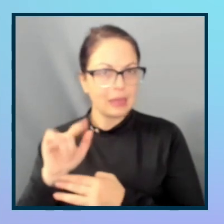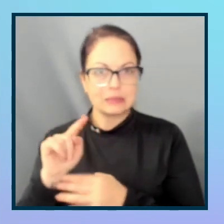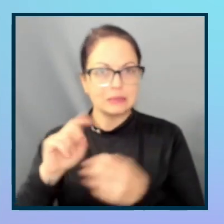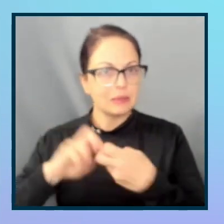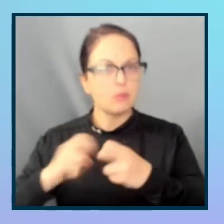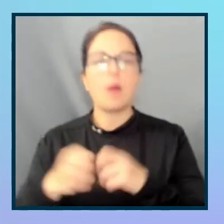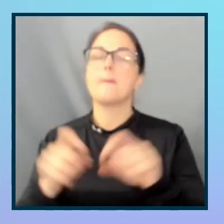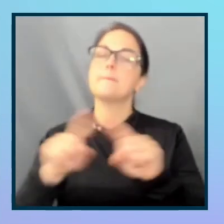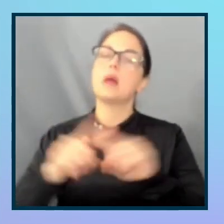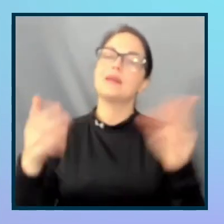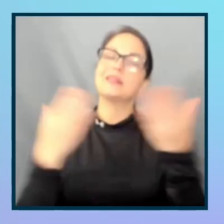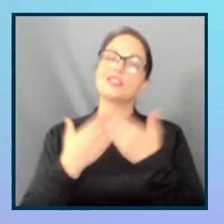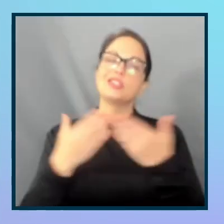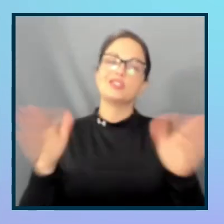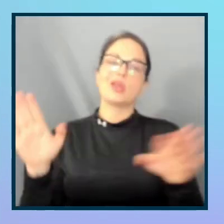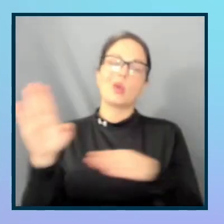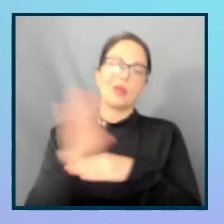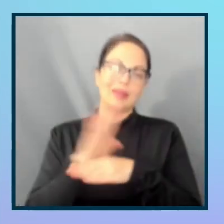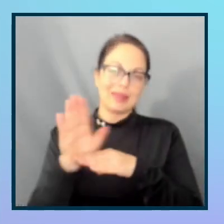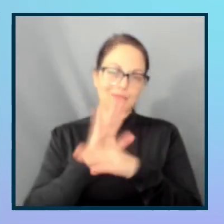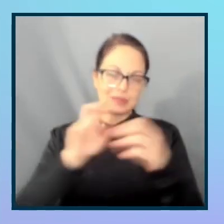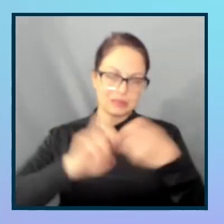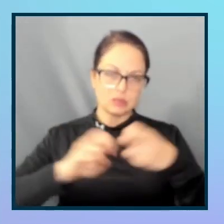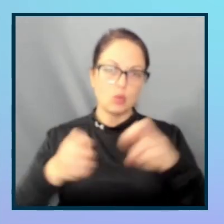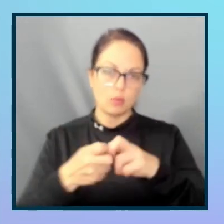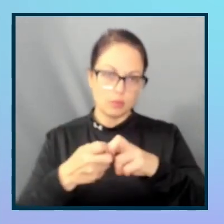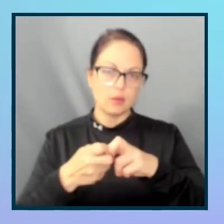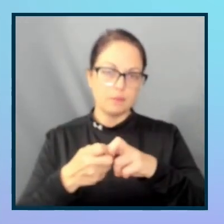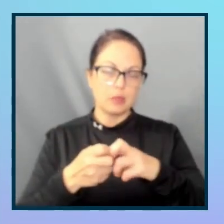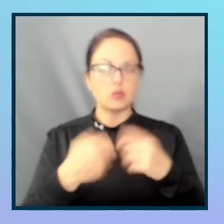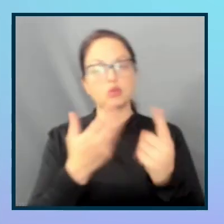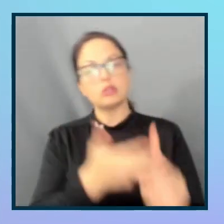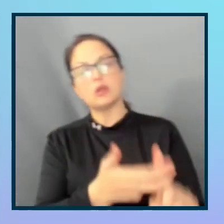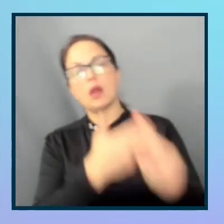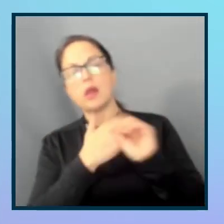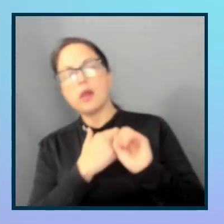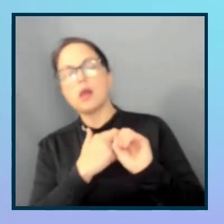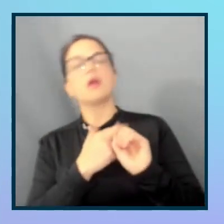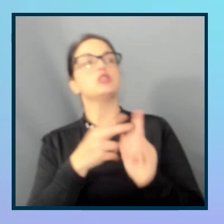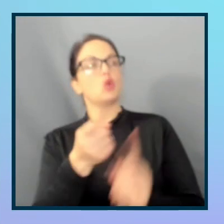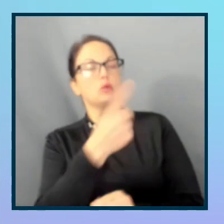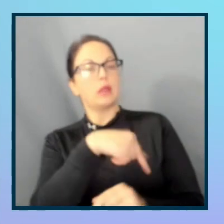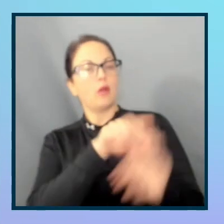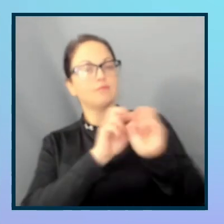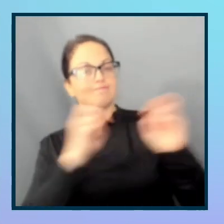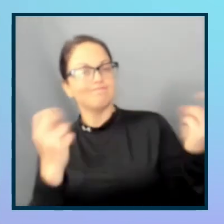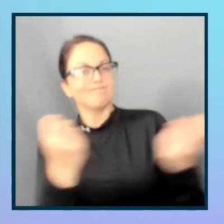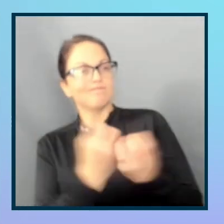So we're really trying to bring in all of our key stakeholders to feel a sense of ownership and accountability to deliver